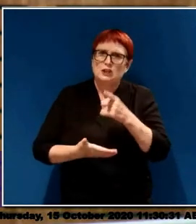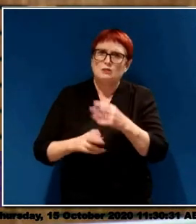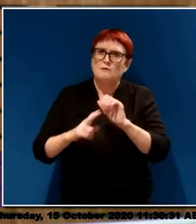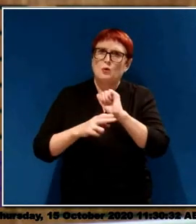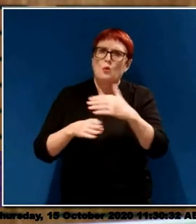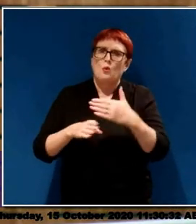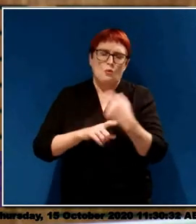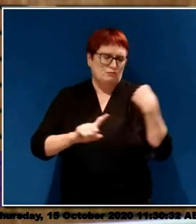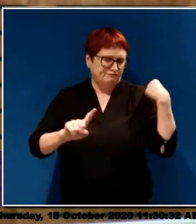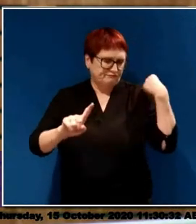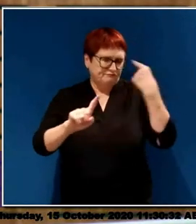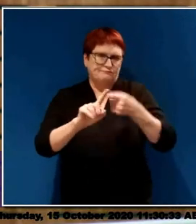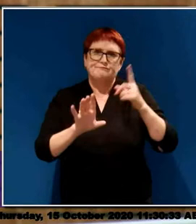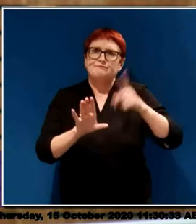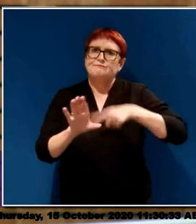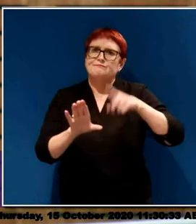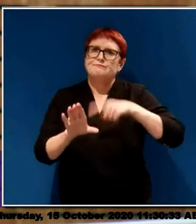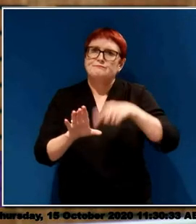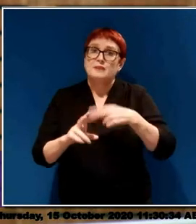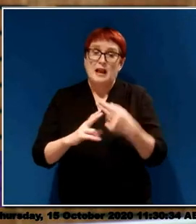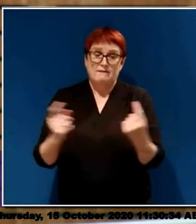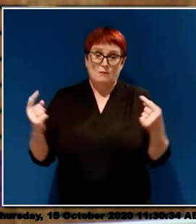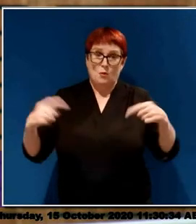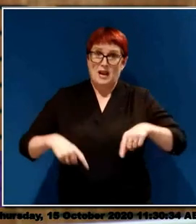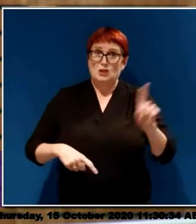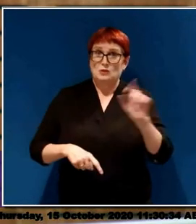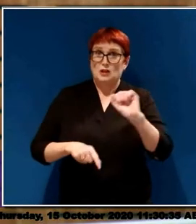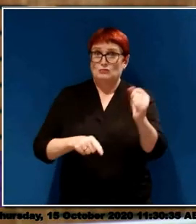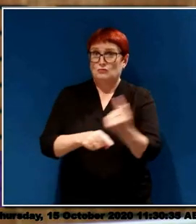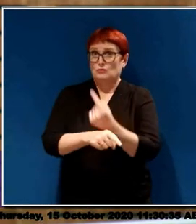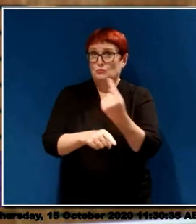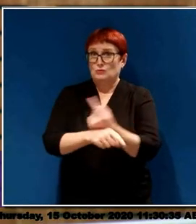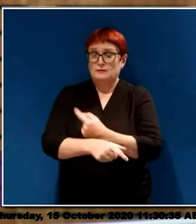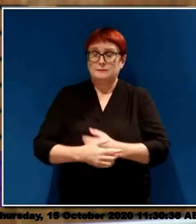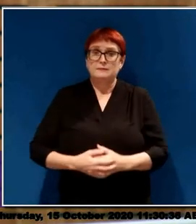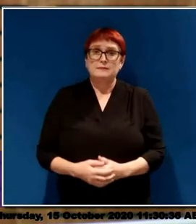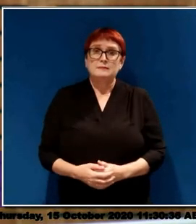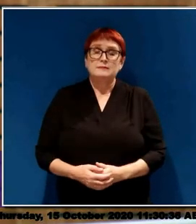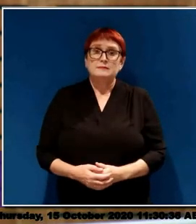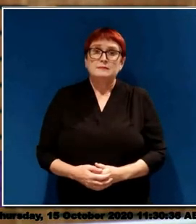and giving evidence to us and I would like you, please, to convey to Jack